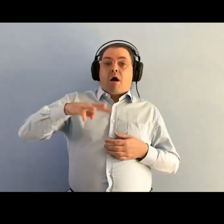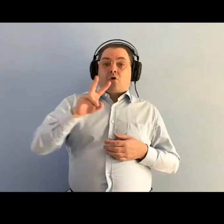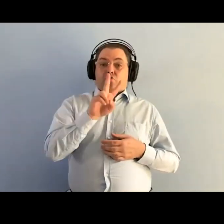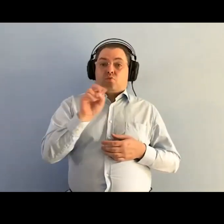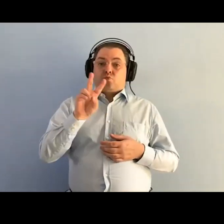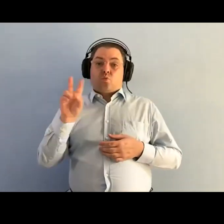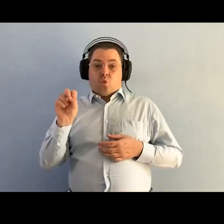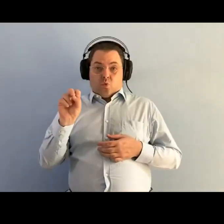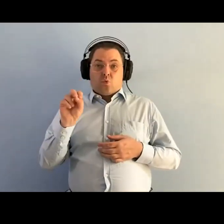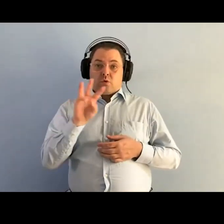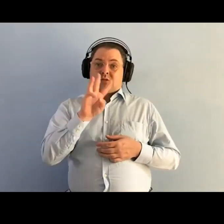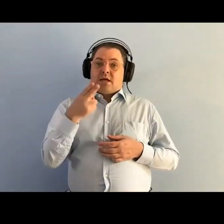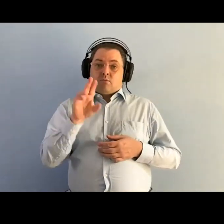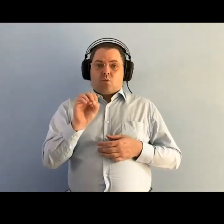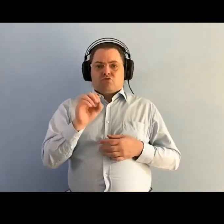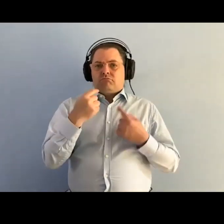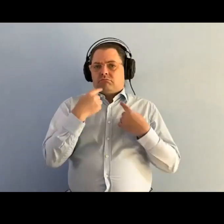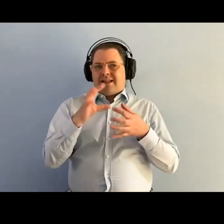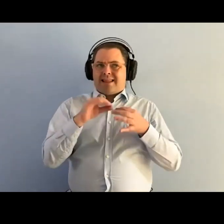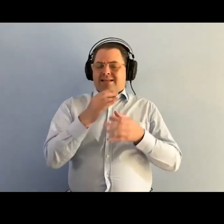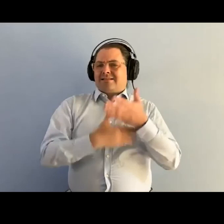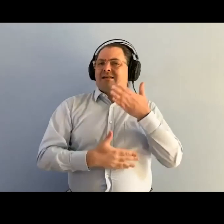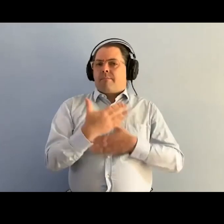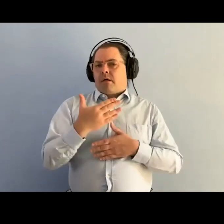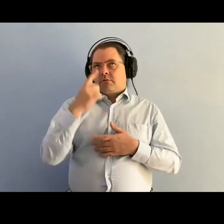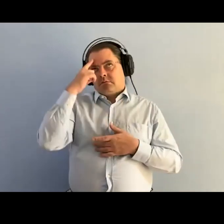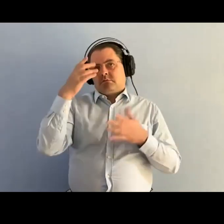It's important to know that this is a follow-up by earlier